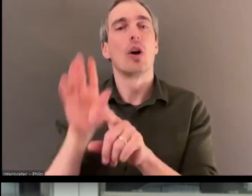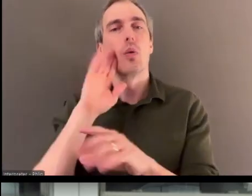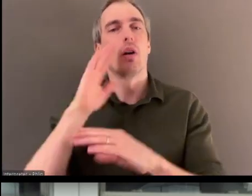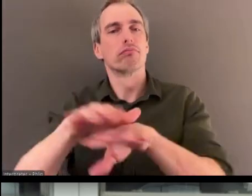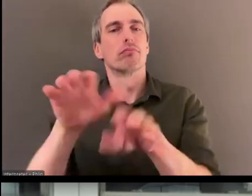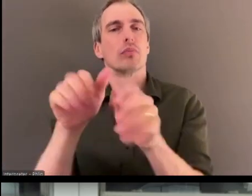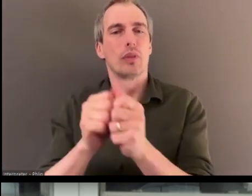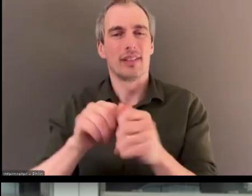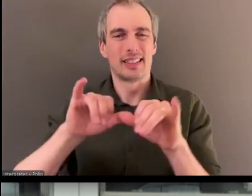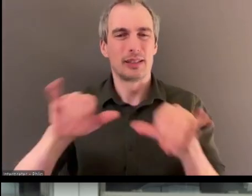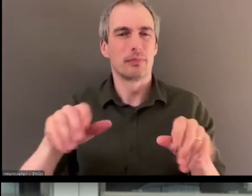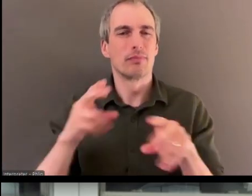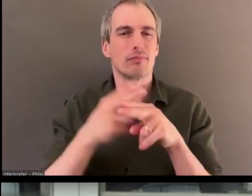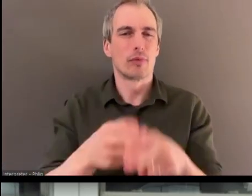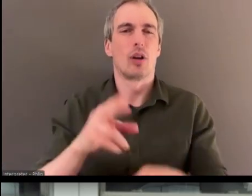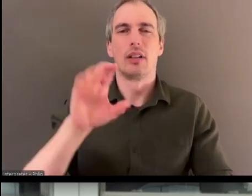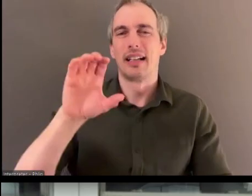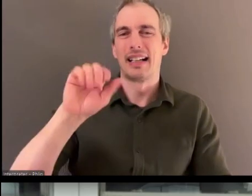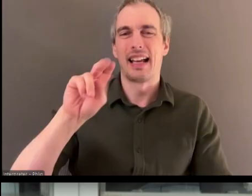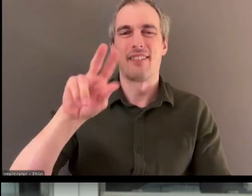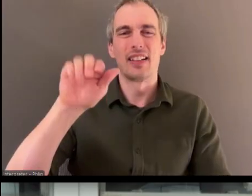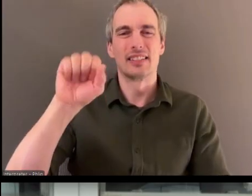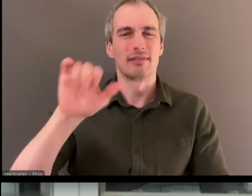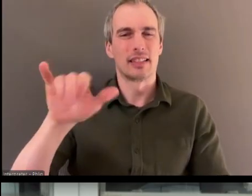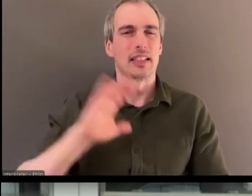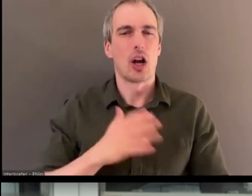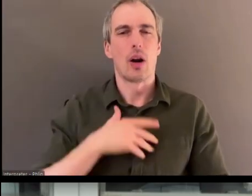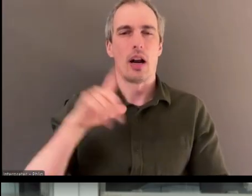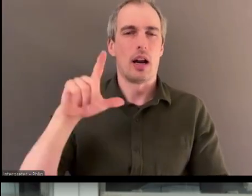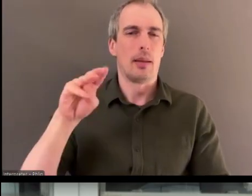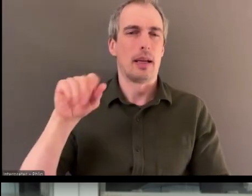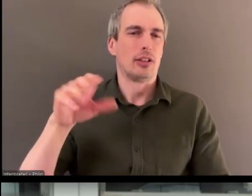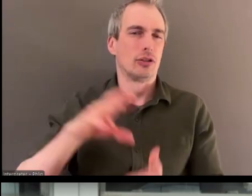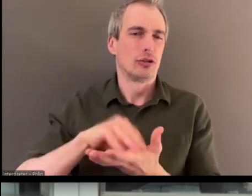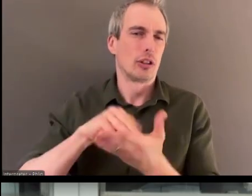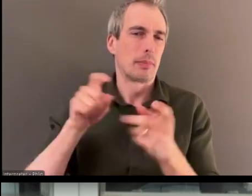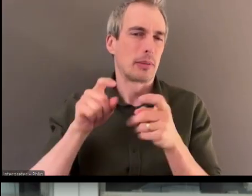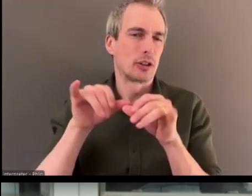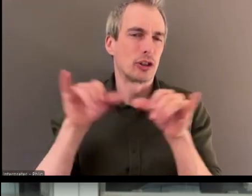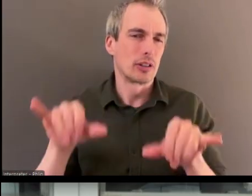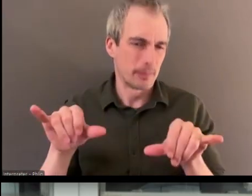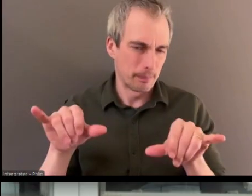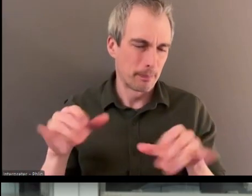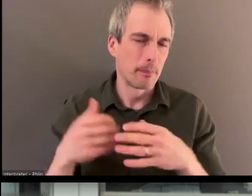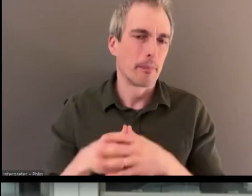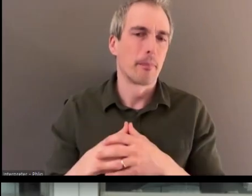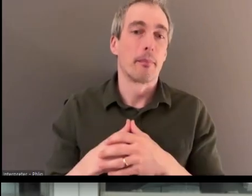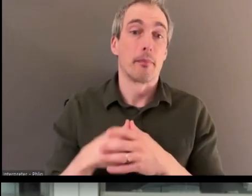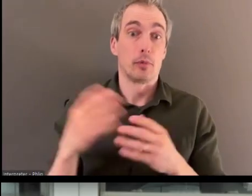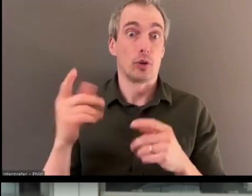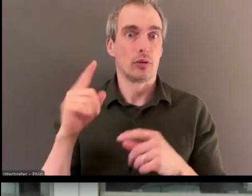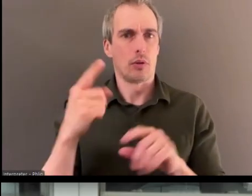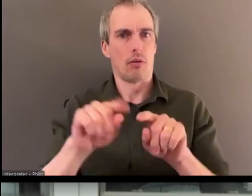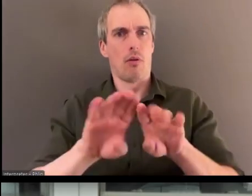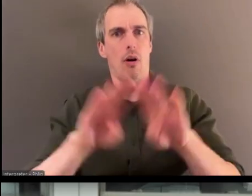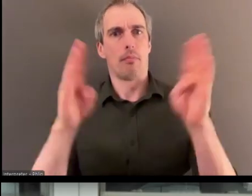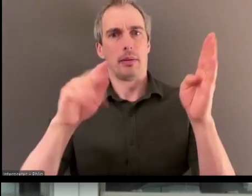So if somebody uploads a PDF it can show as Reflow. One of the cool things you can do with Canvas and also WordPress is what we've also